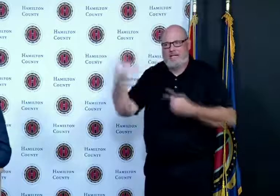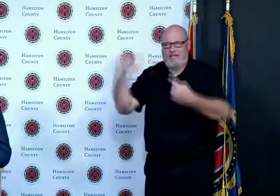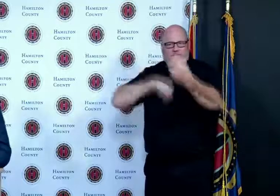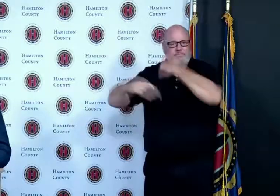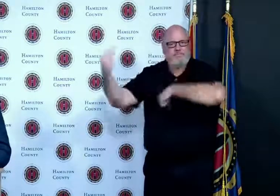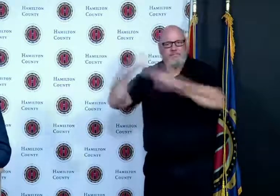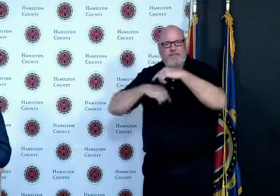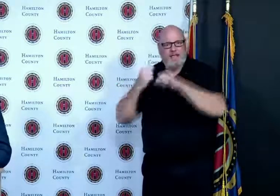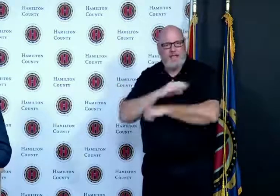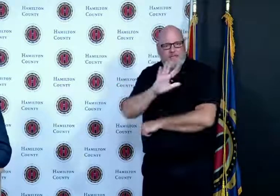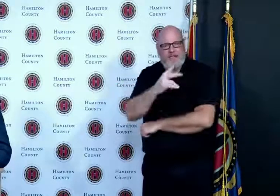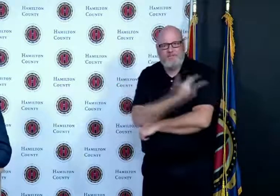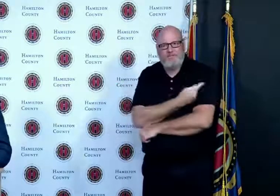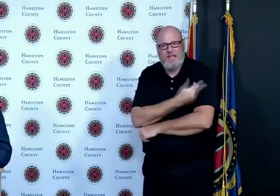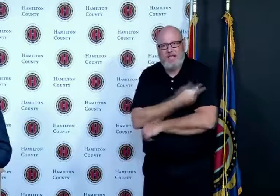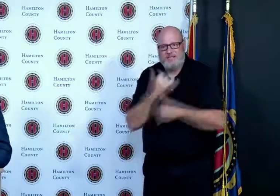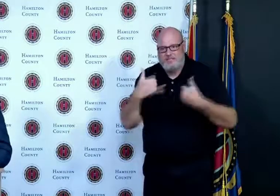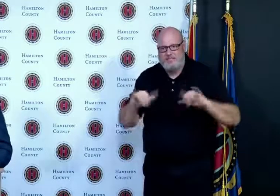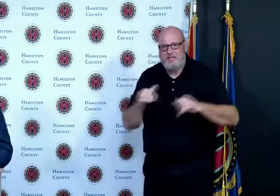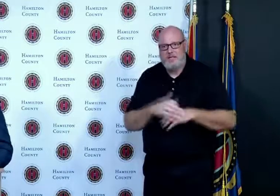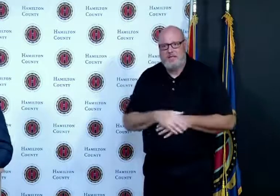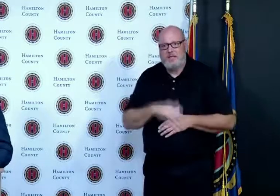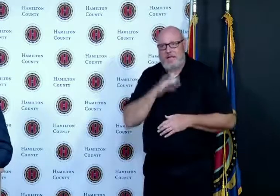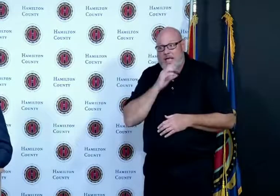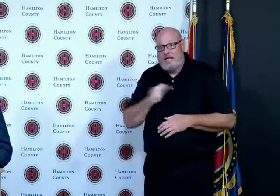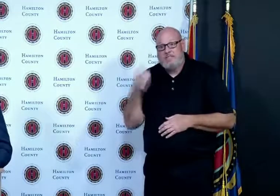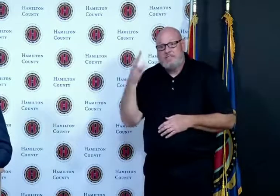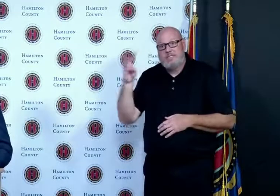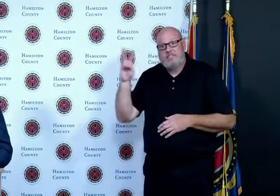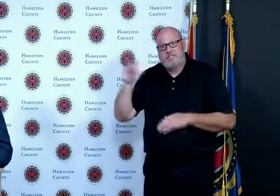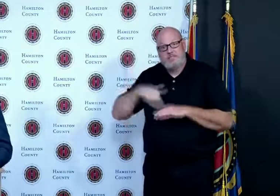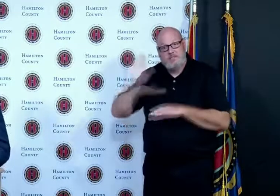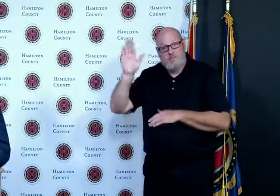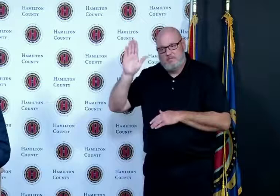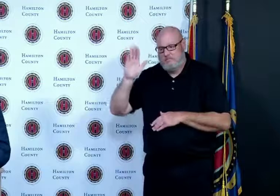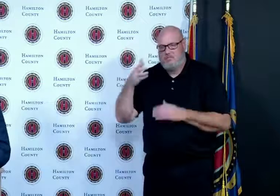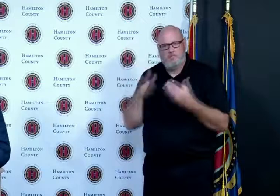up to anyone 16 and older we are seeing folks throughout the whole age group get vaccinated